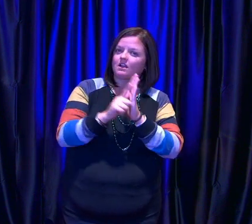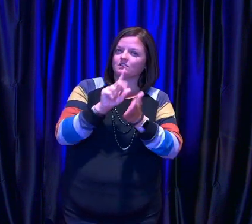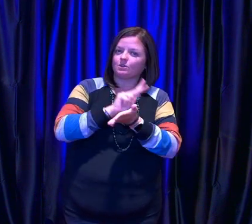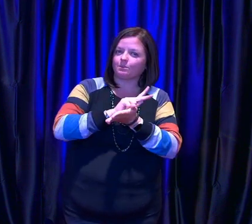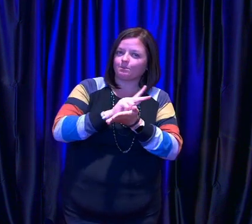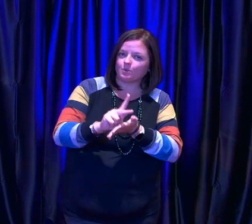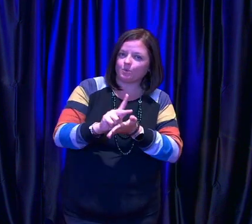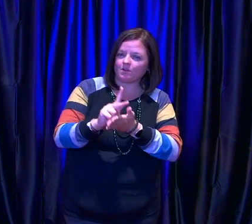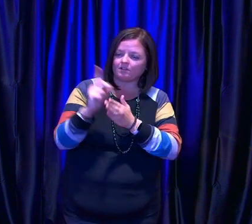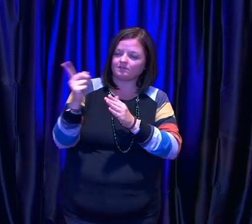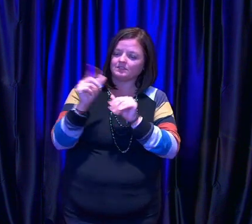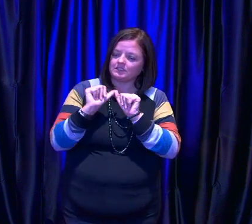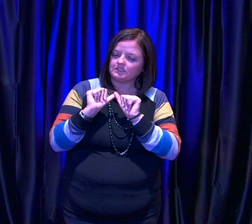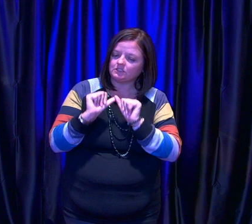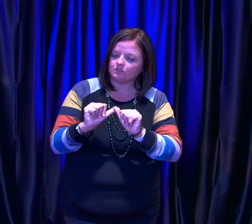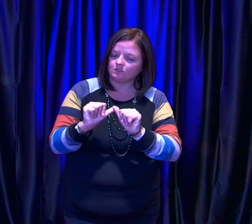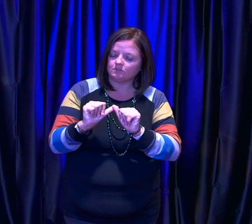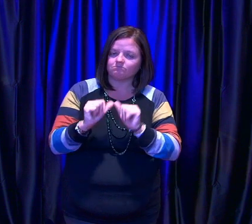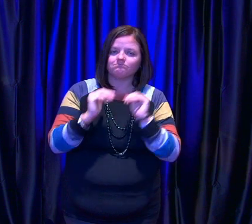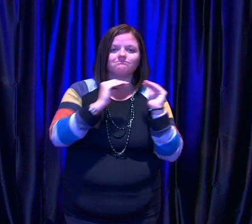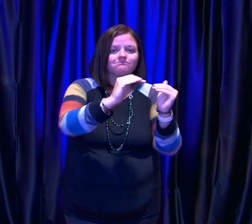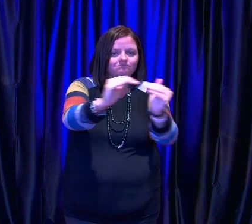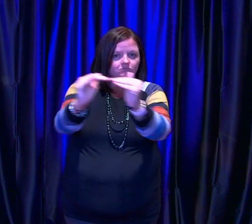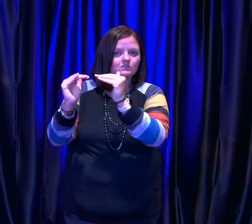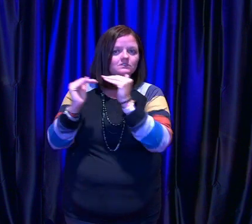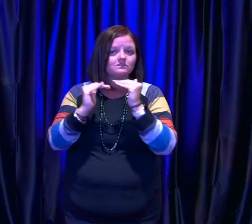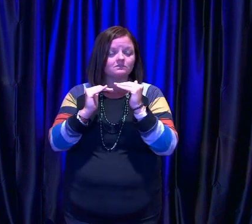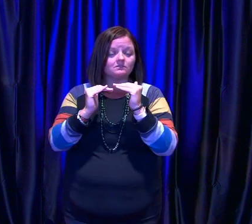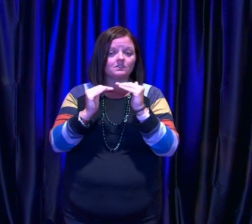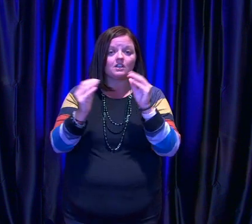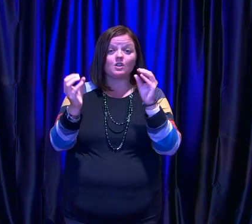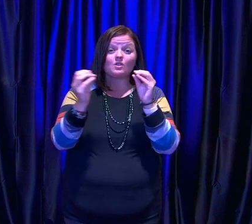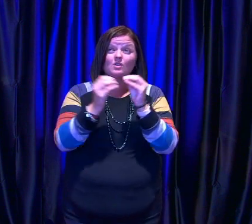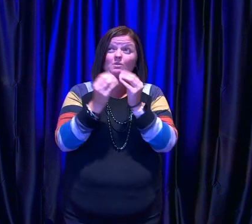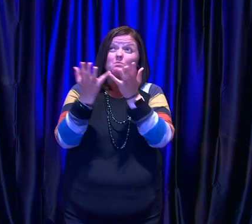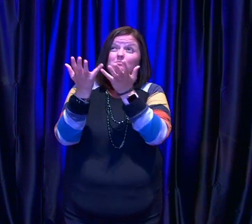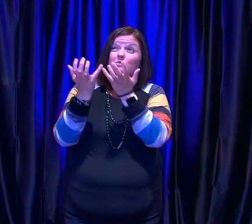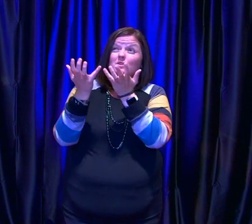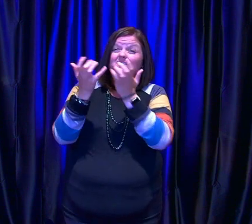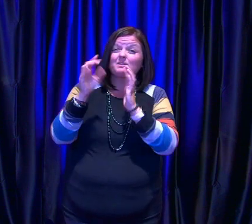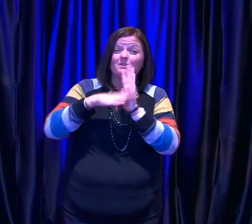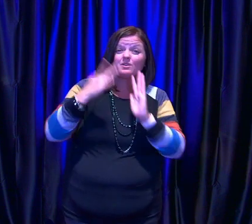eternal and just they are more desirable than gold